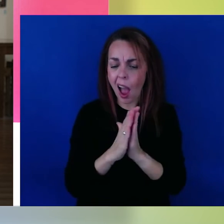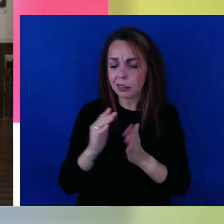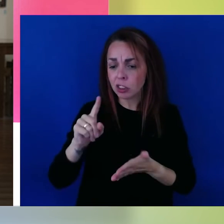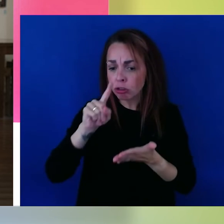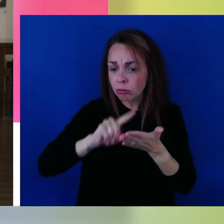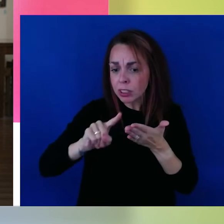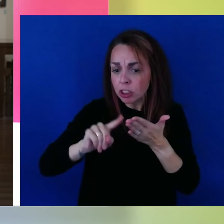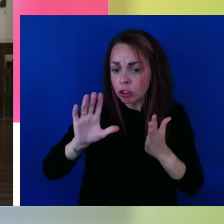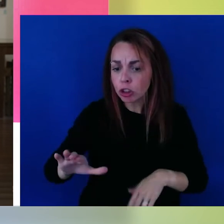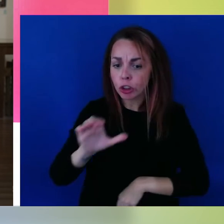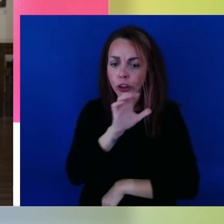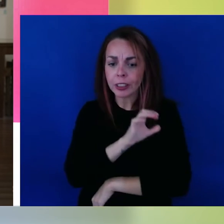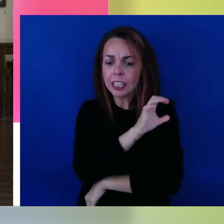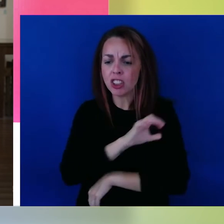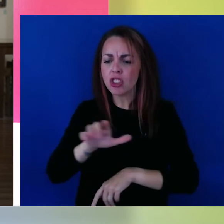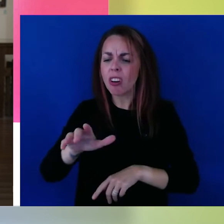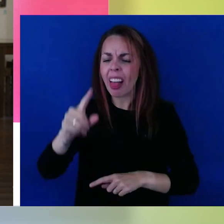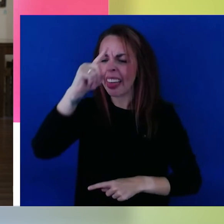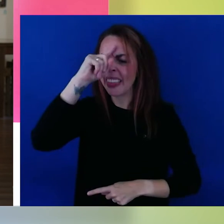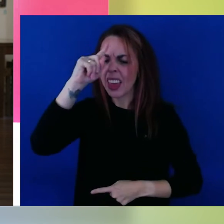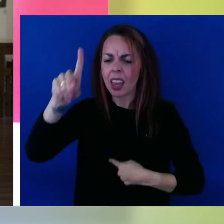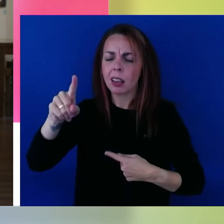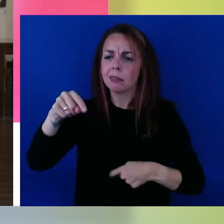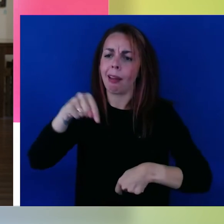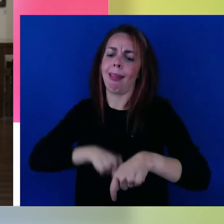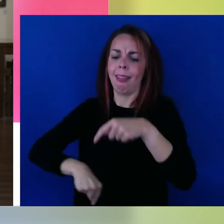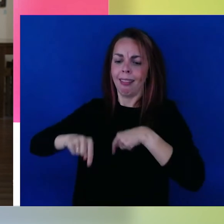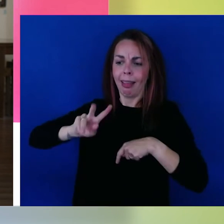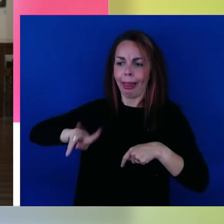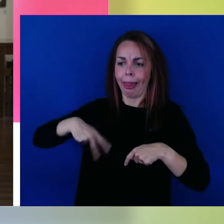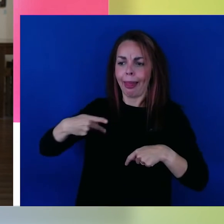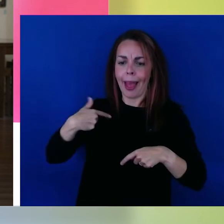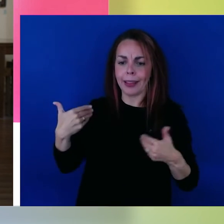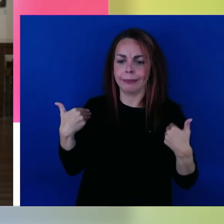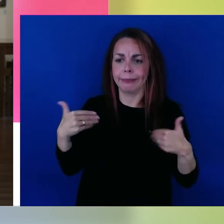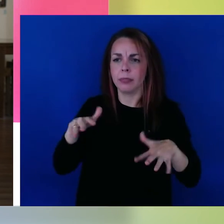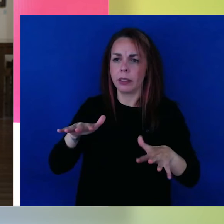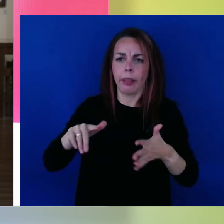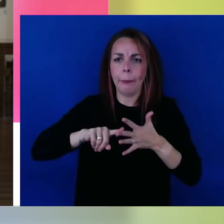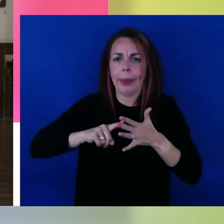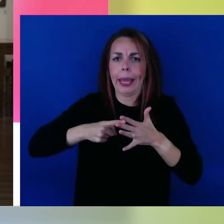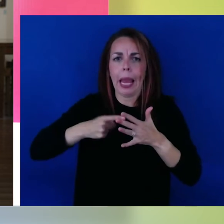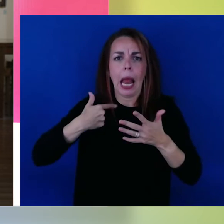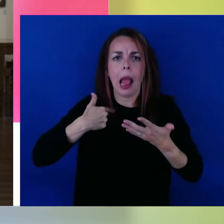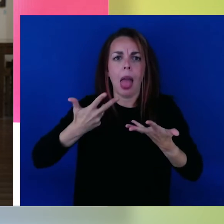to use a beginner's mind when thinking about their approach to ALS research